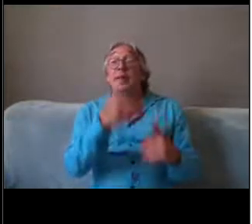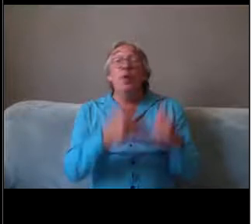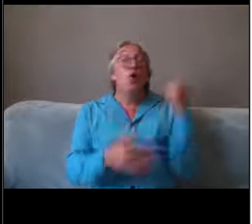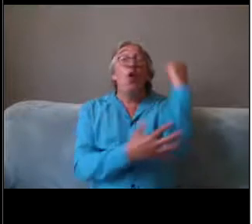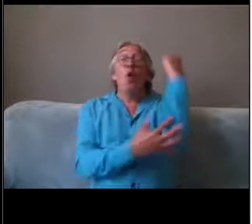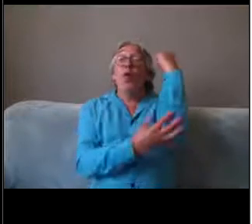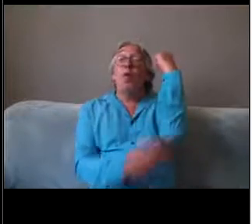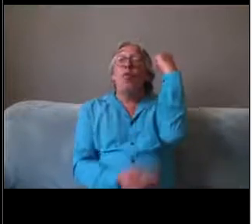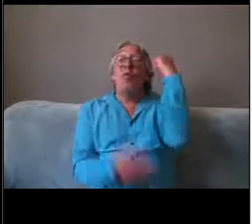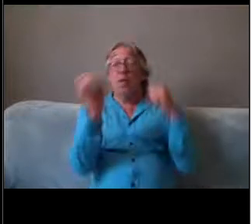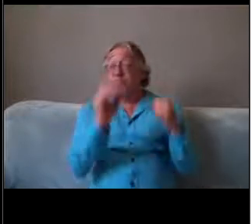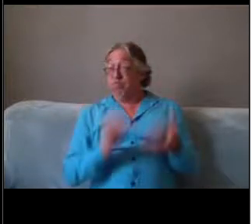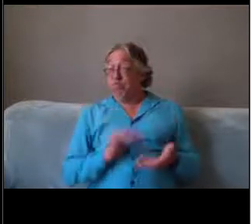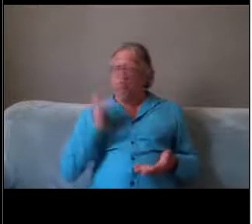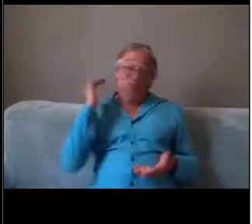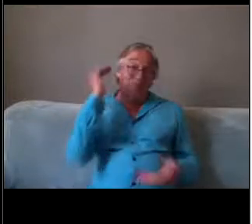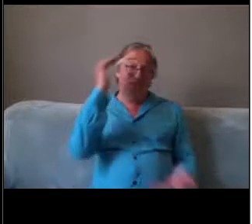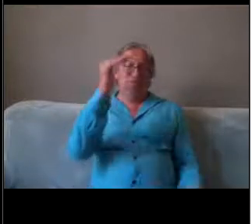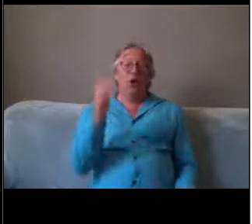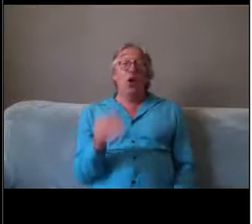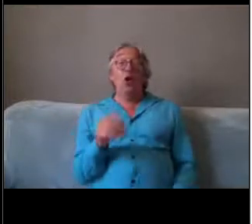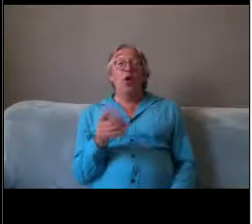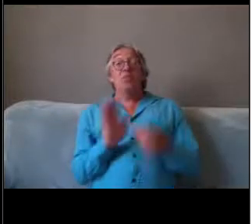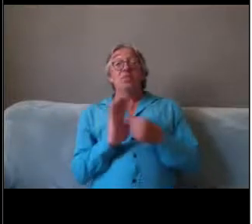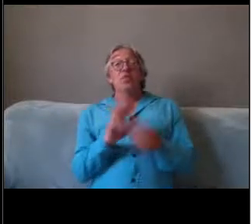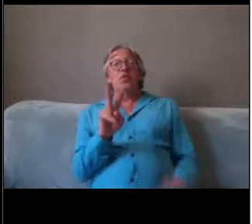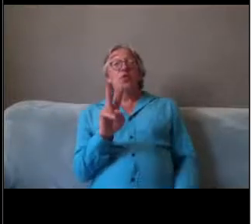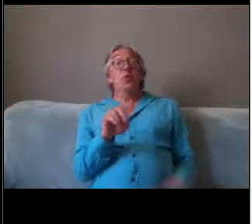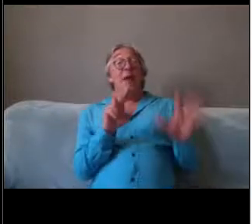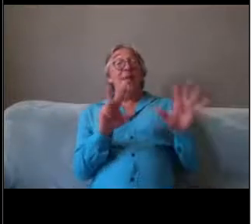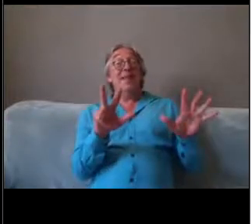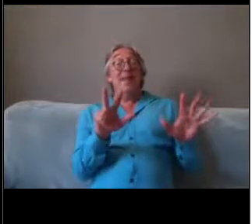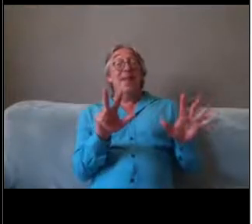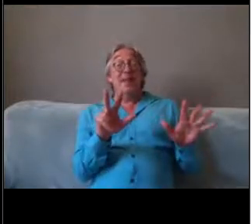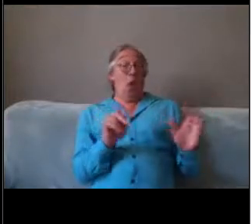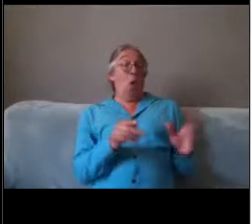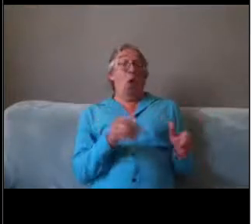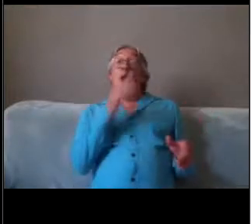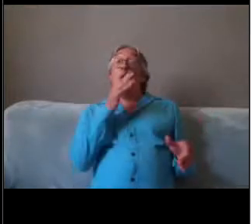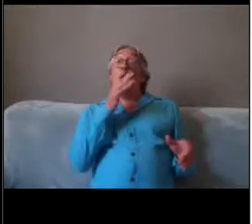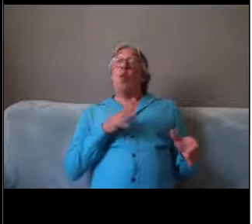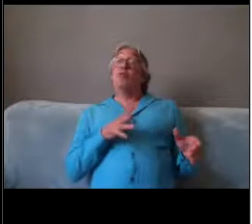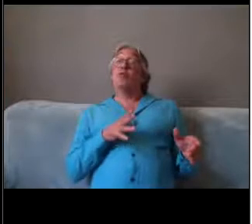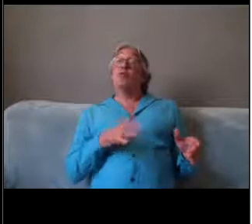19% as student with chronic illness, 15% as students with physical disability